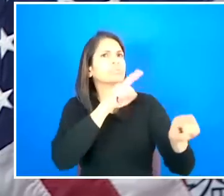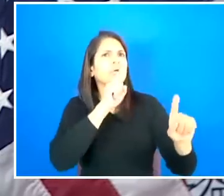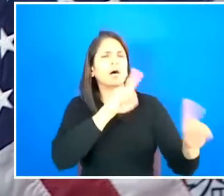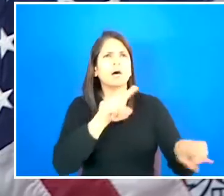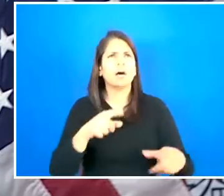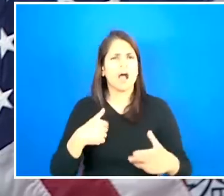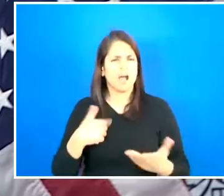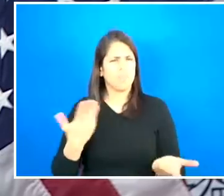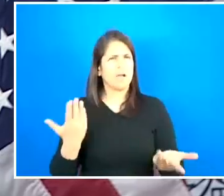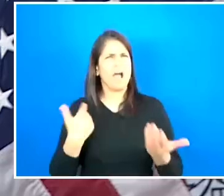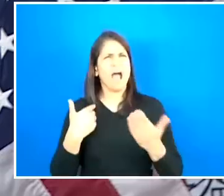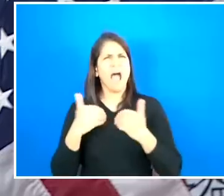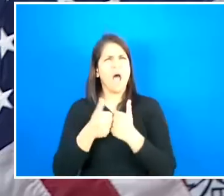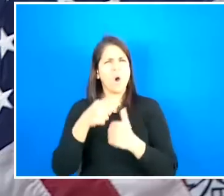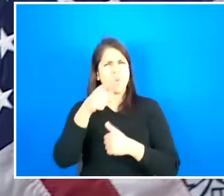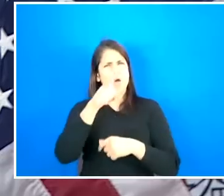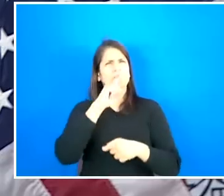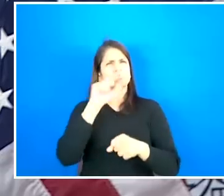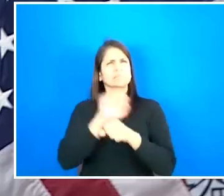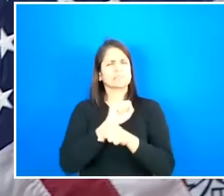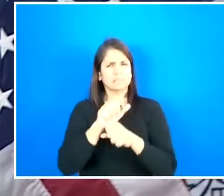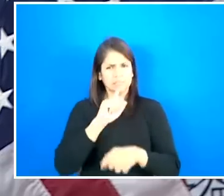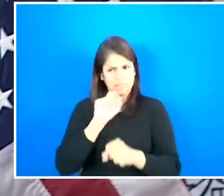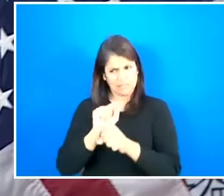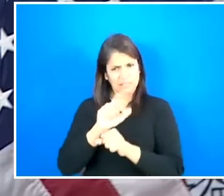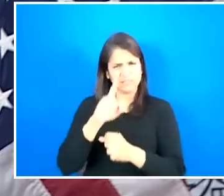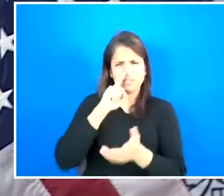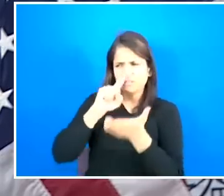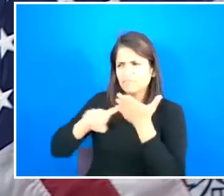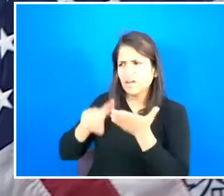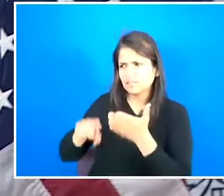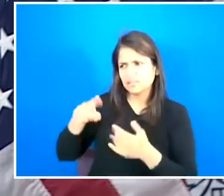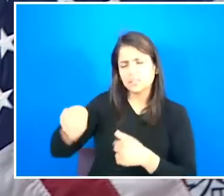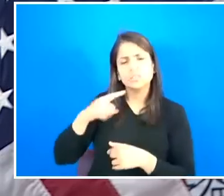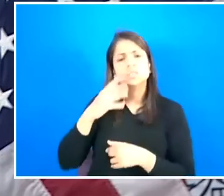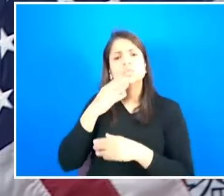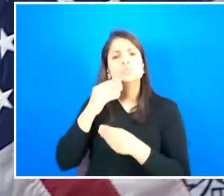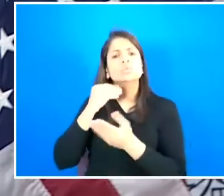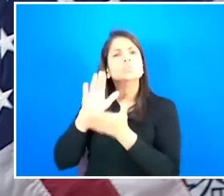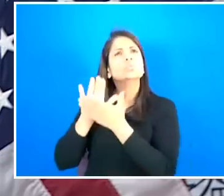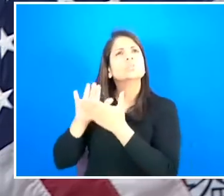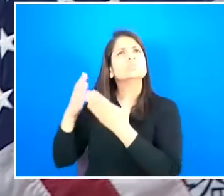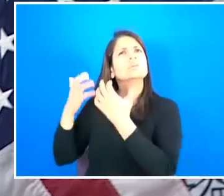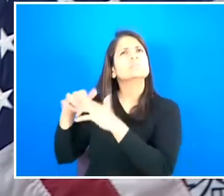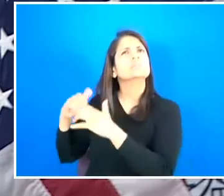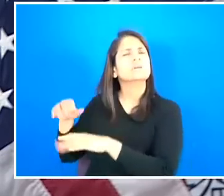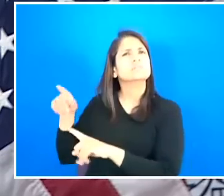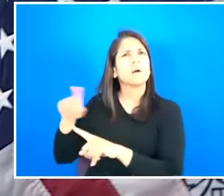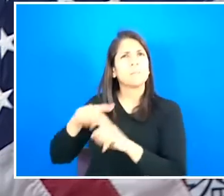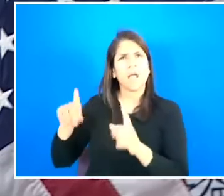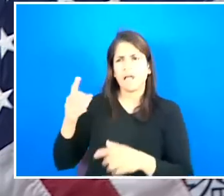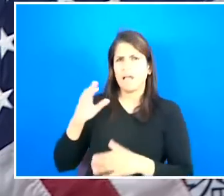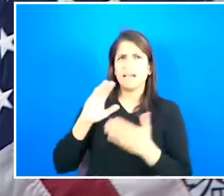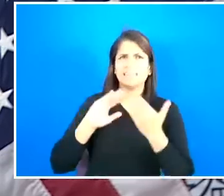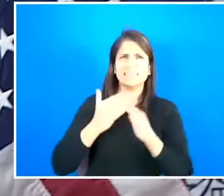INVESTIGATING IT AND WHAT'S THE LATEST YOU'RE AHERING? BECAUSE INITIALLY CITY HALL KIND OF